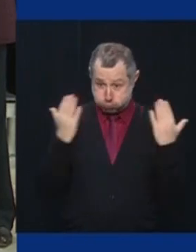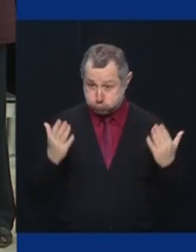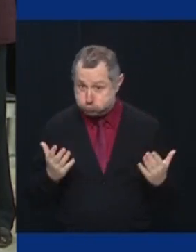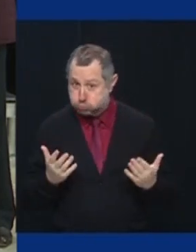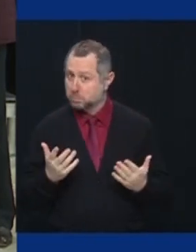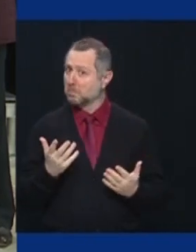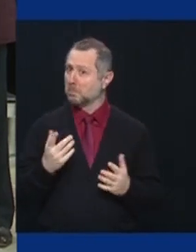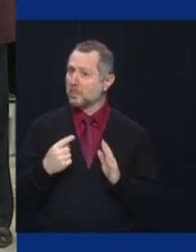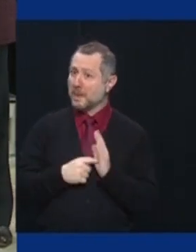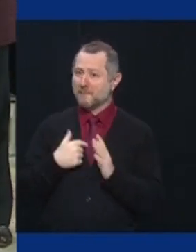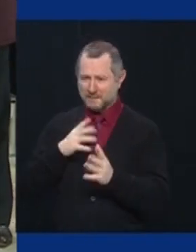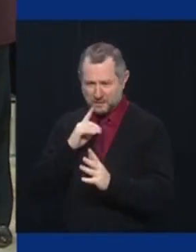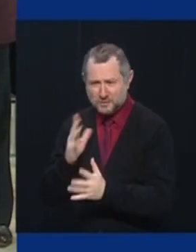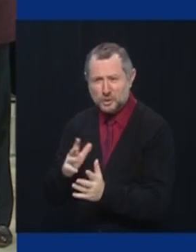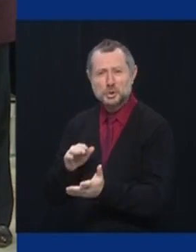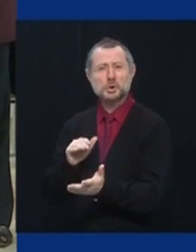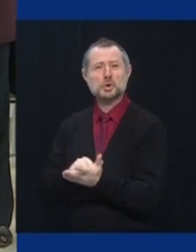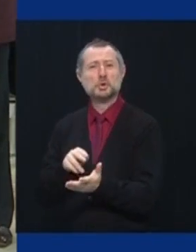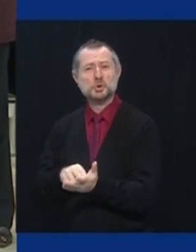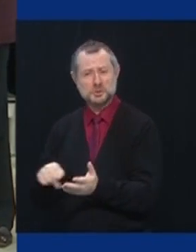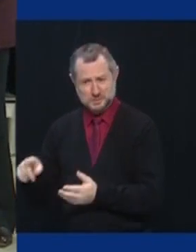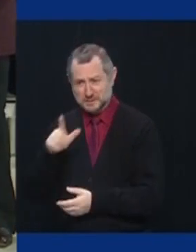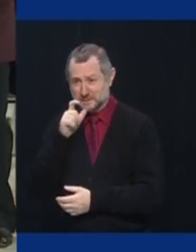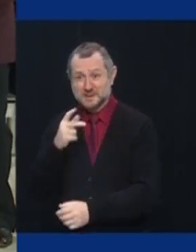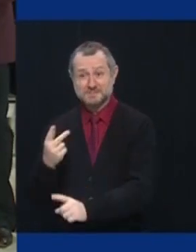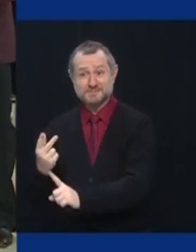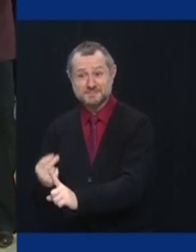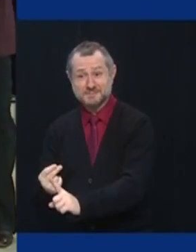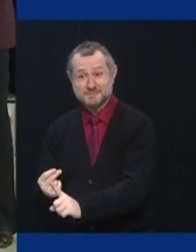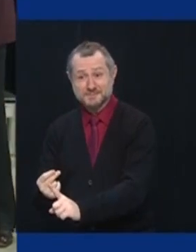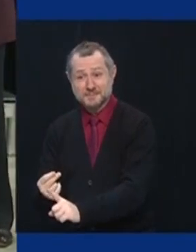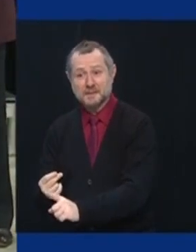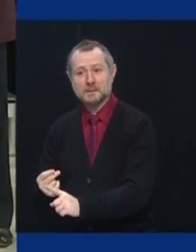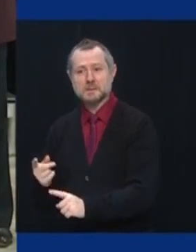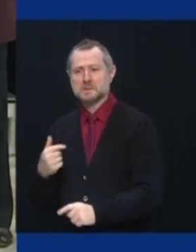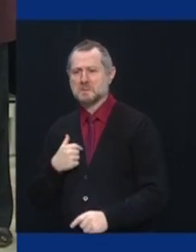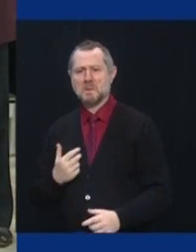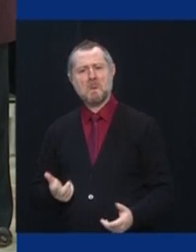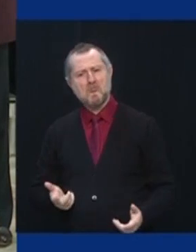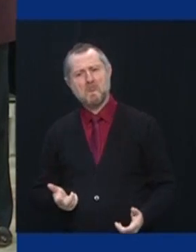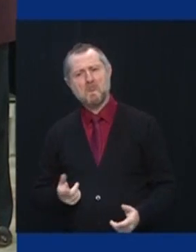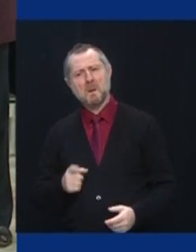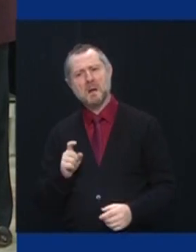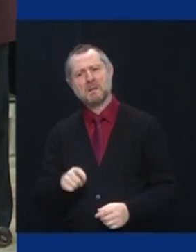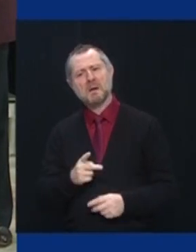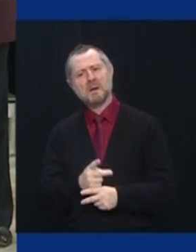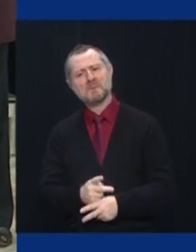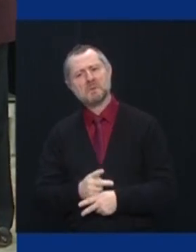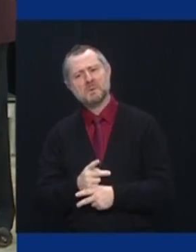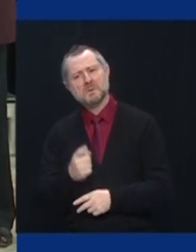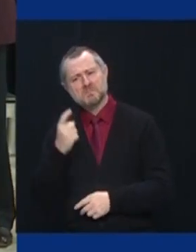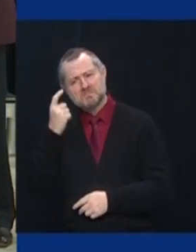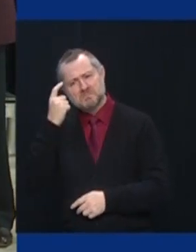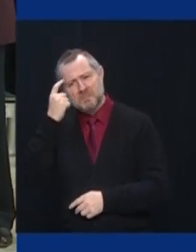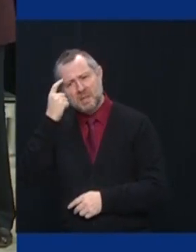SOMETIMES YOU GET THEM, YOU HAVE TO BE CAREFUL IF YOU GET THEM, BUT IT SEEMS TO BE ALL OVER THE BOARD, SOME PEOPLE GET THEM,